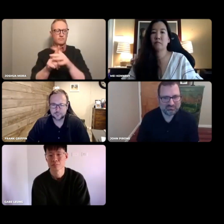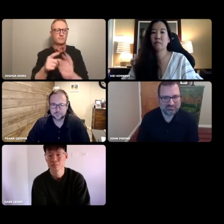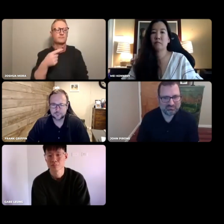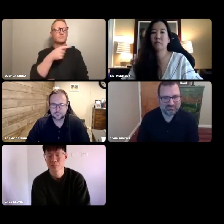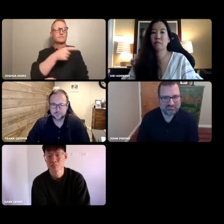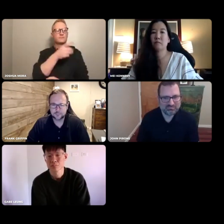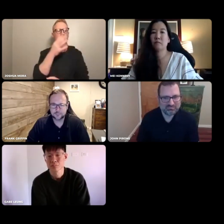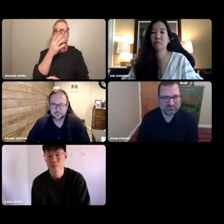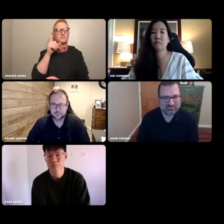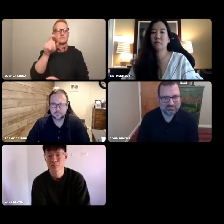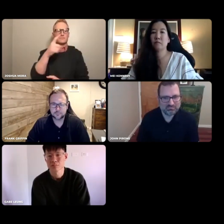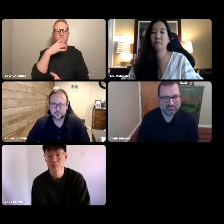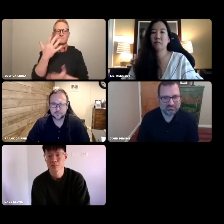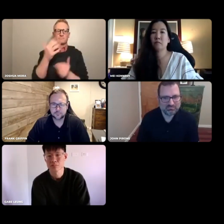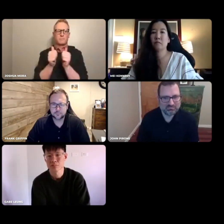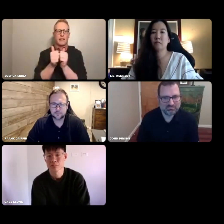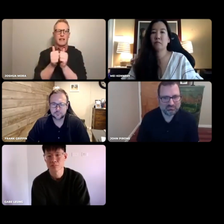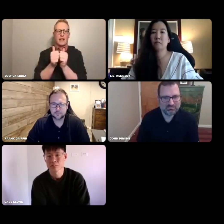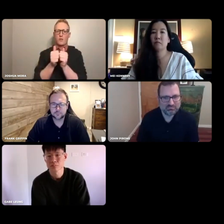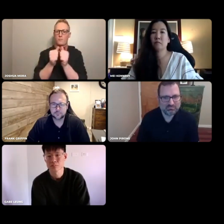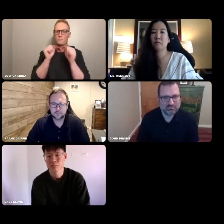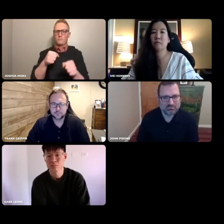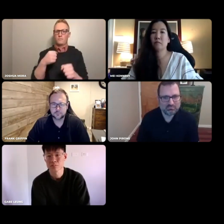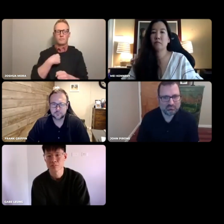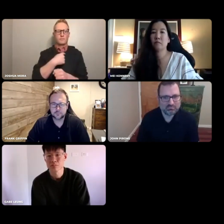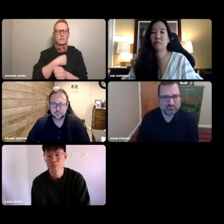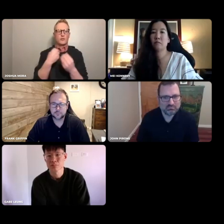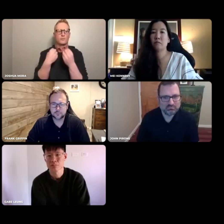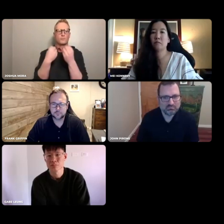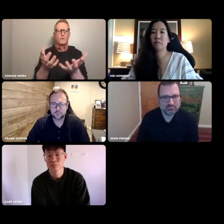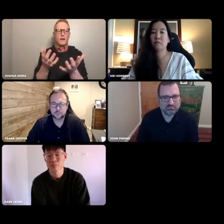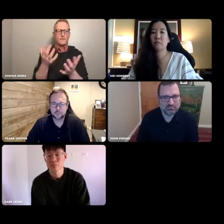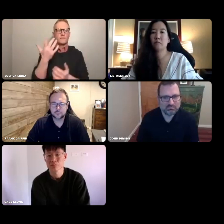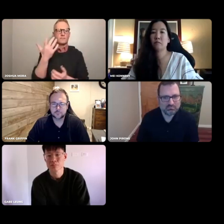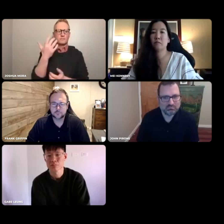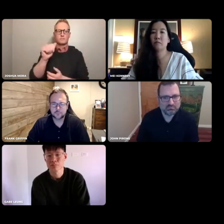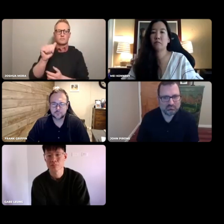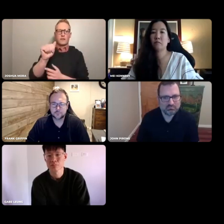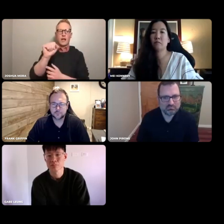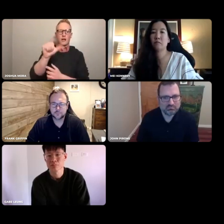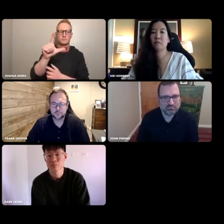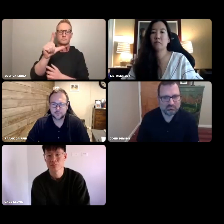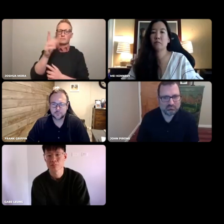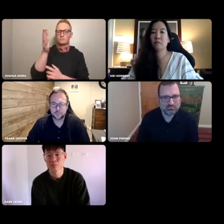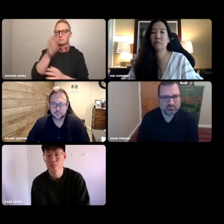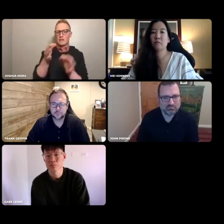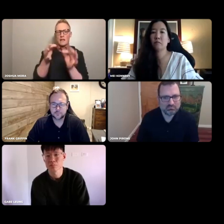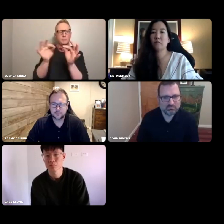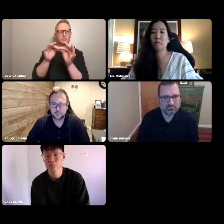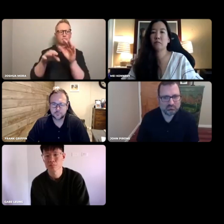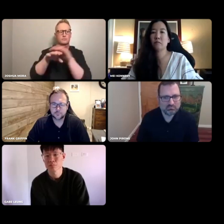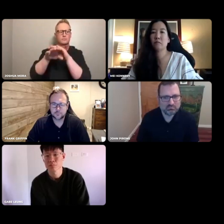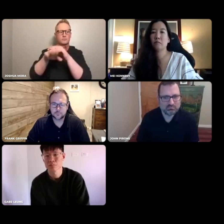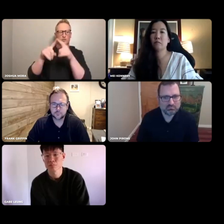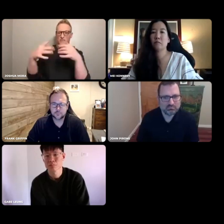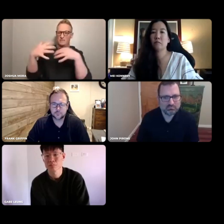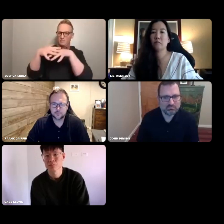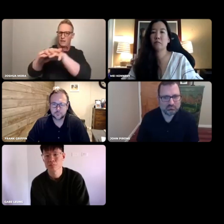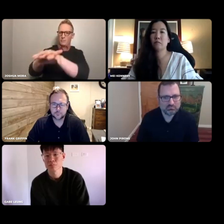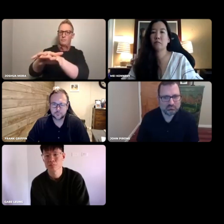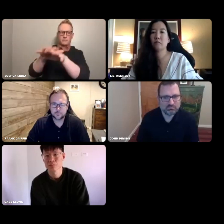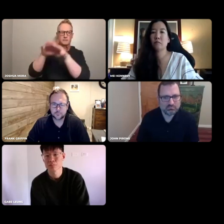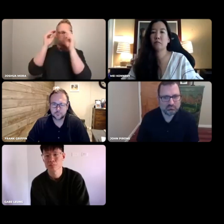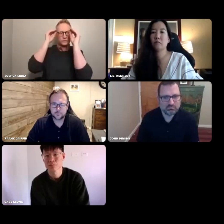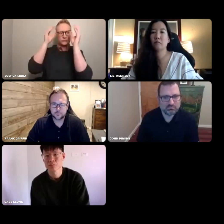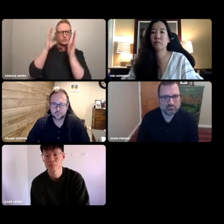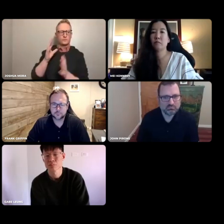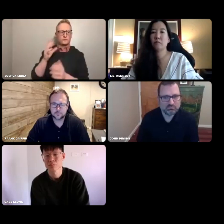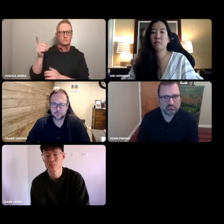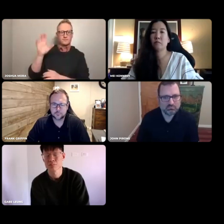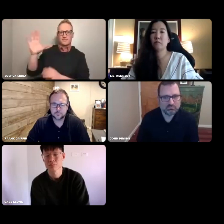Another good Question: How can we provide American Sign Language / Captioned access